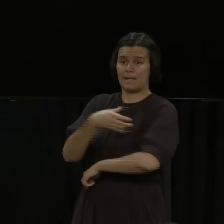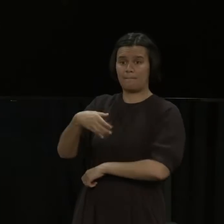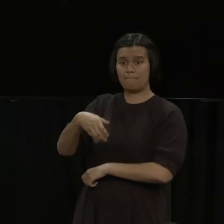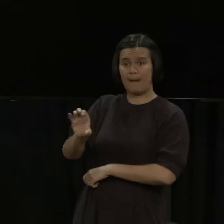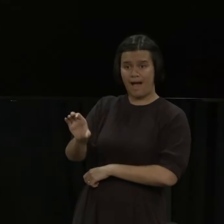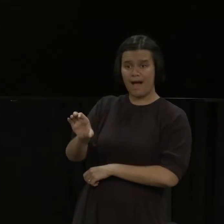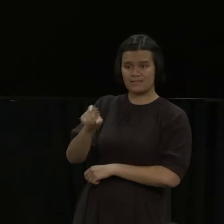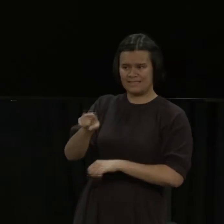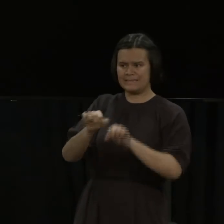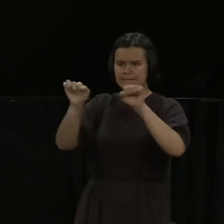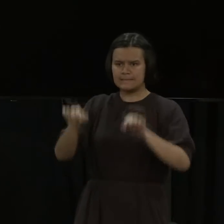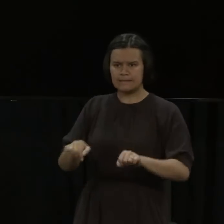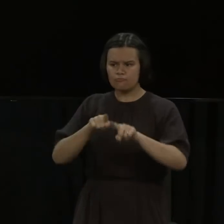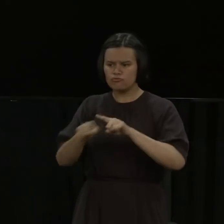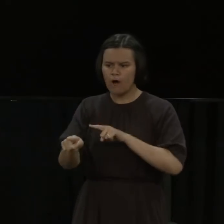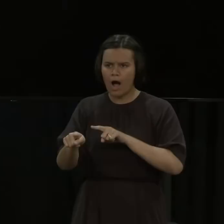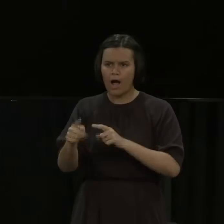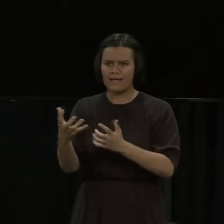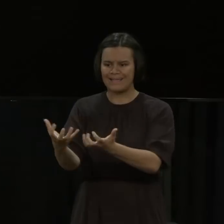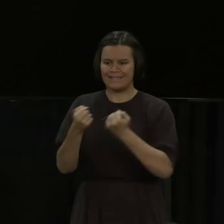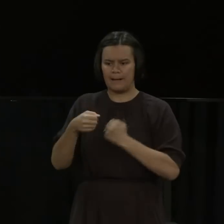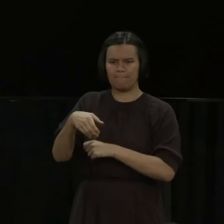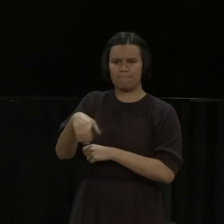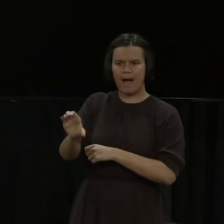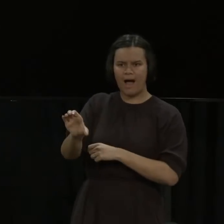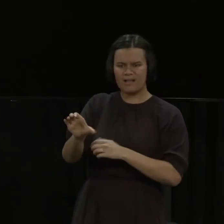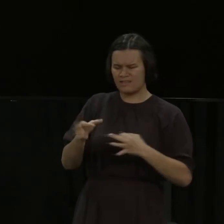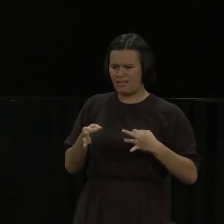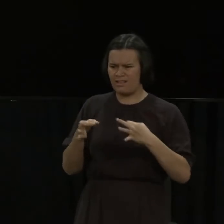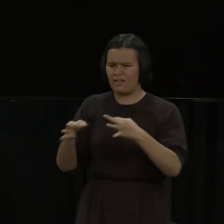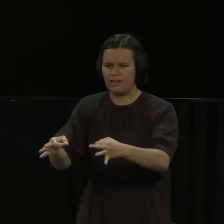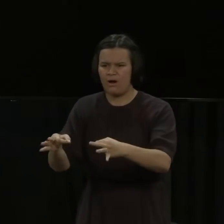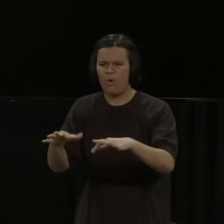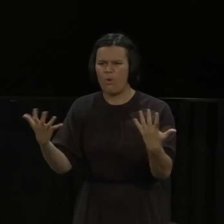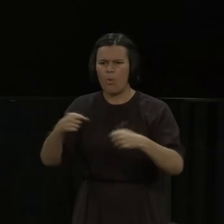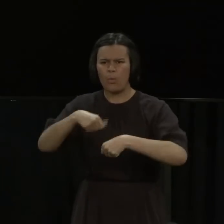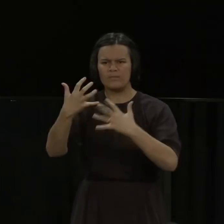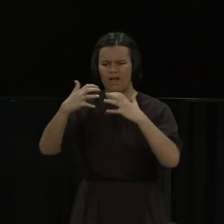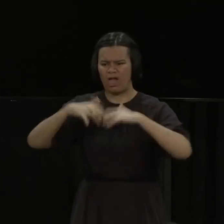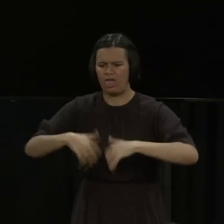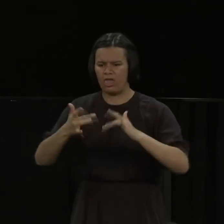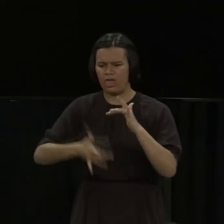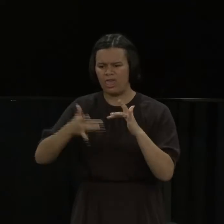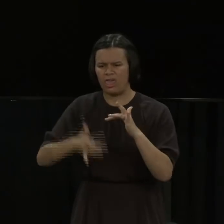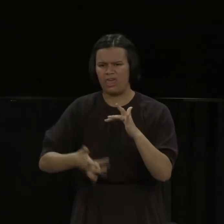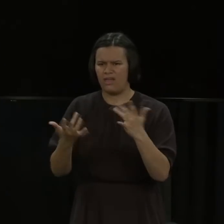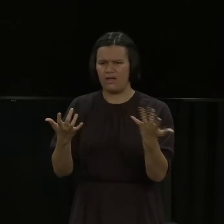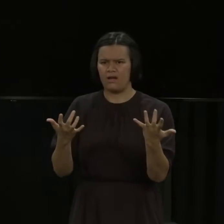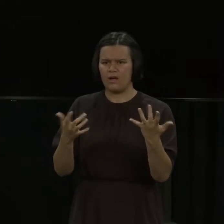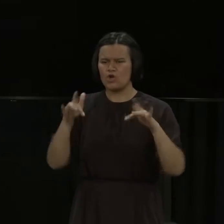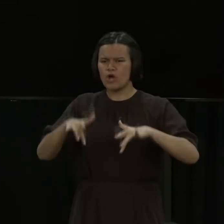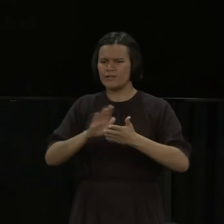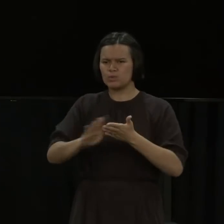The system at the moment still overloaded, we are still hearing from a lot of people, including one woman who has